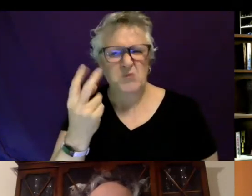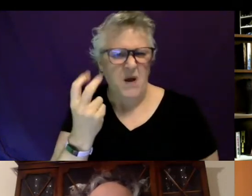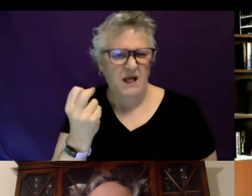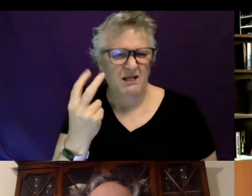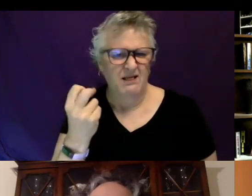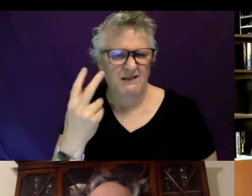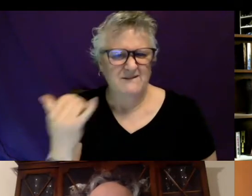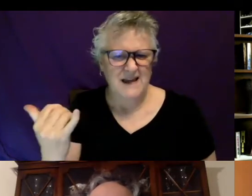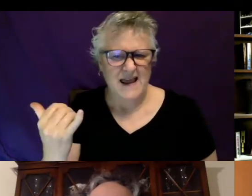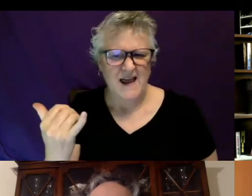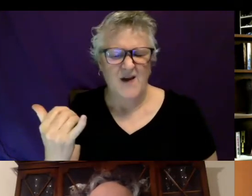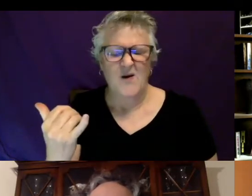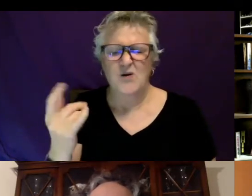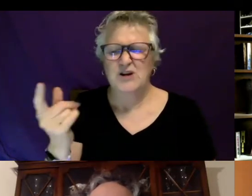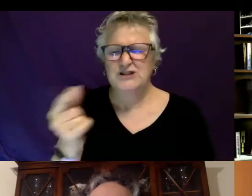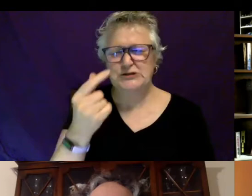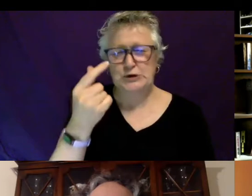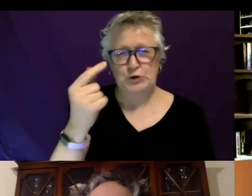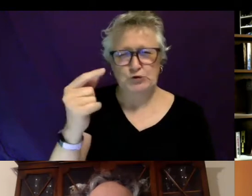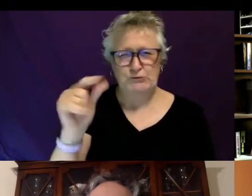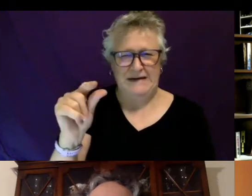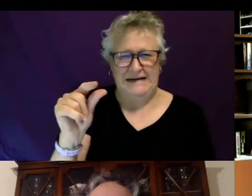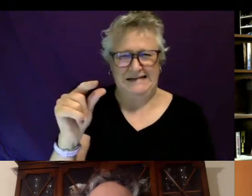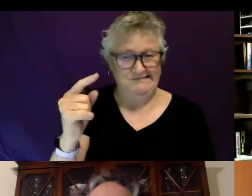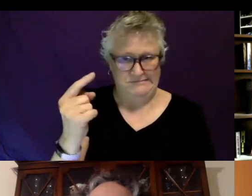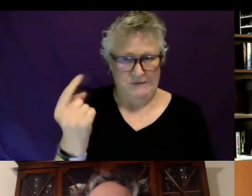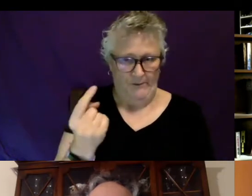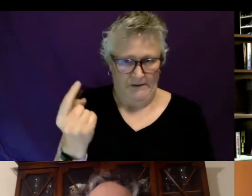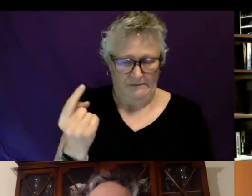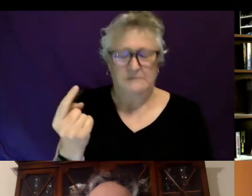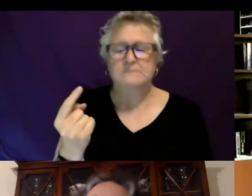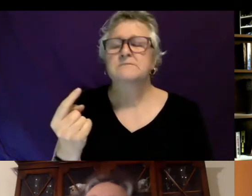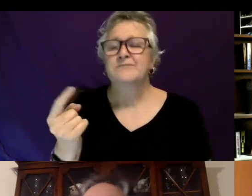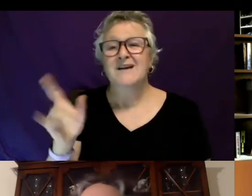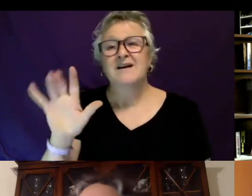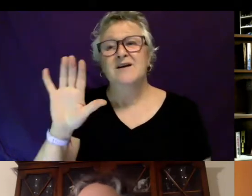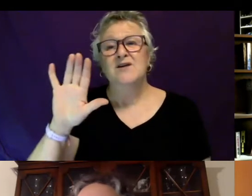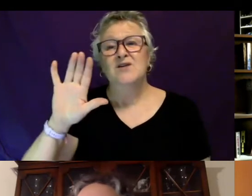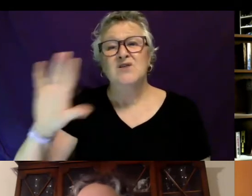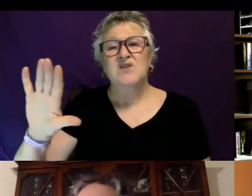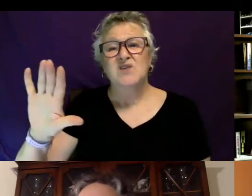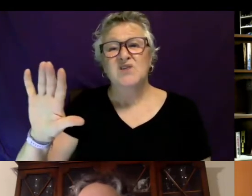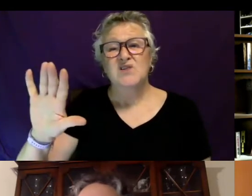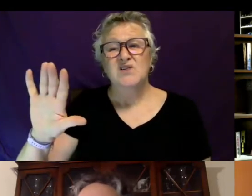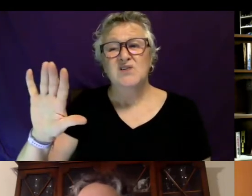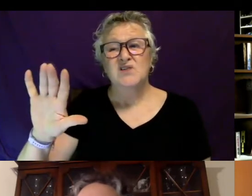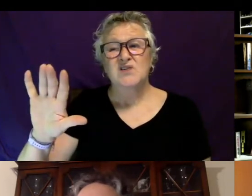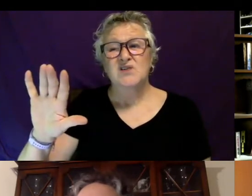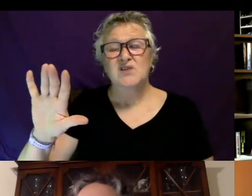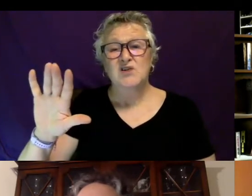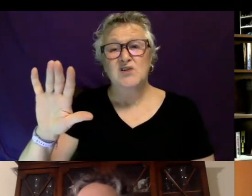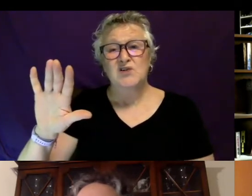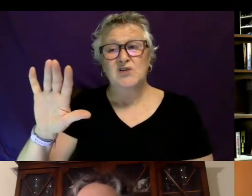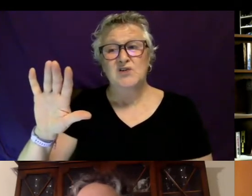Um,her original owner got old and went into a nursing home, and she got passed on to somebody else, who had